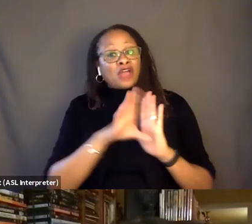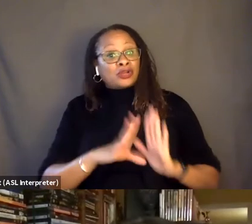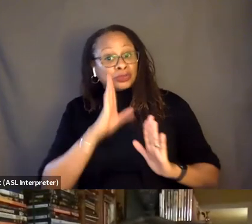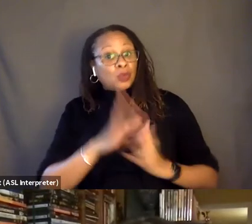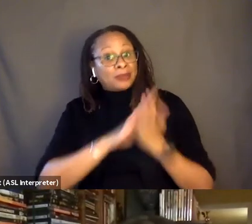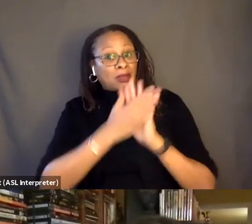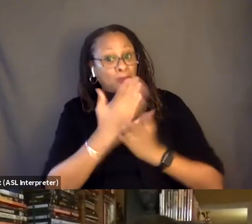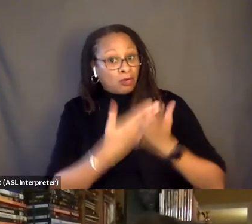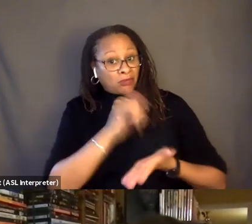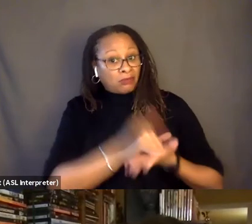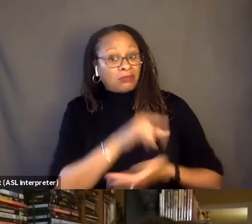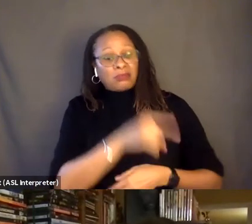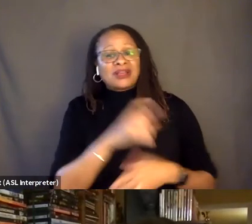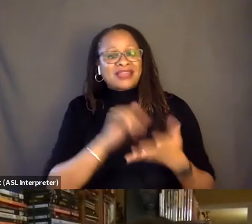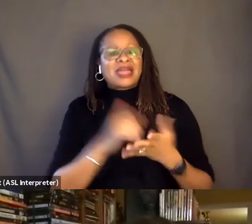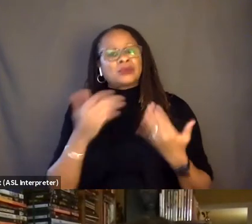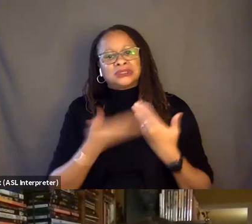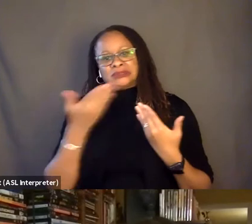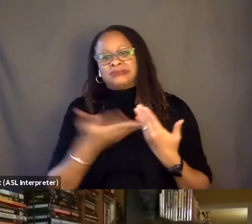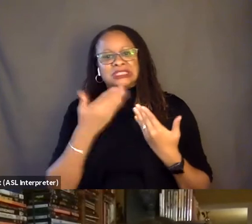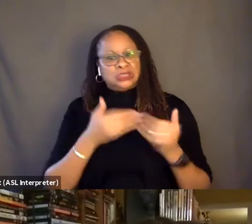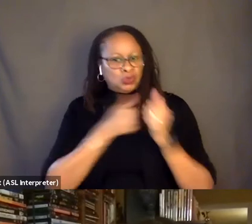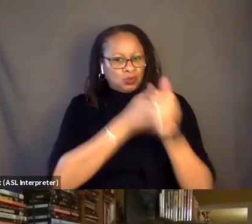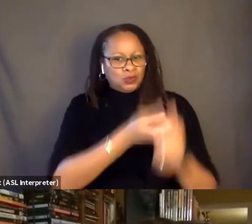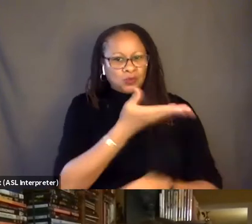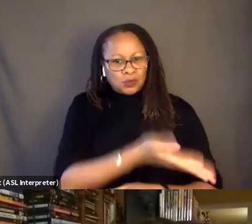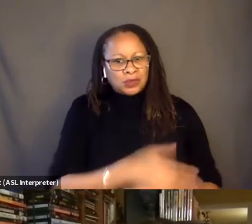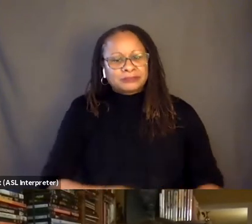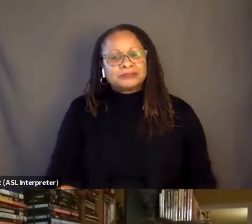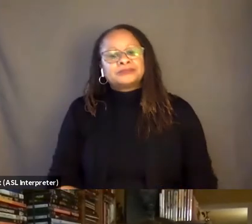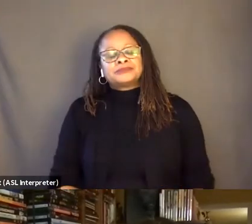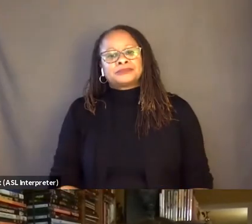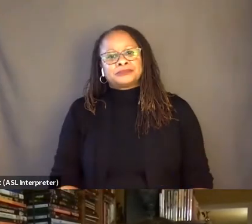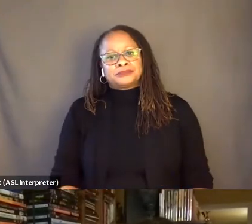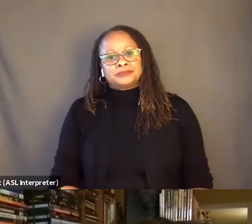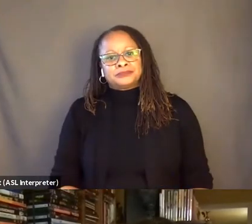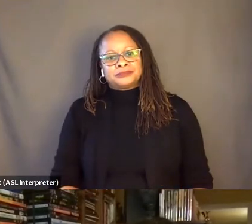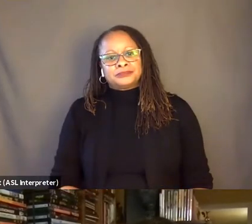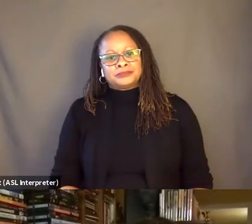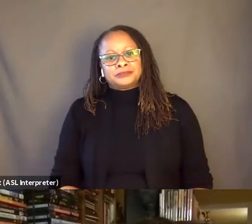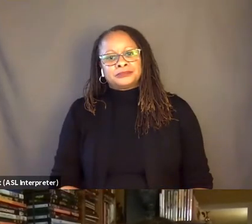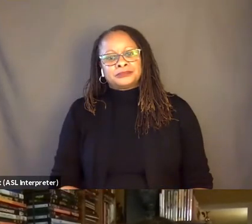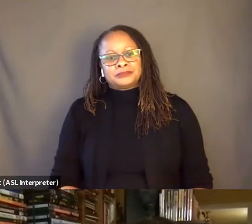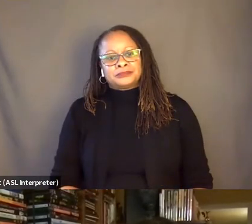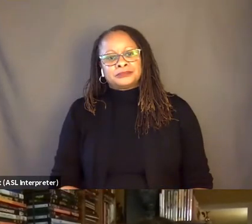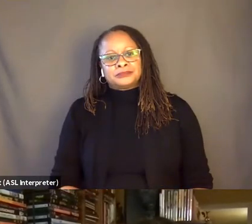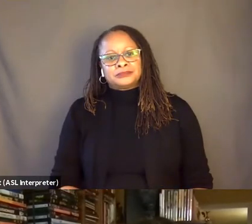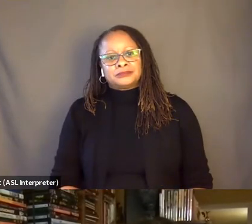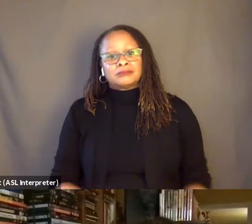So that was easier to track in a way. So they gave you some decent access, actually,